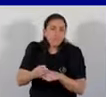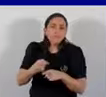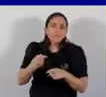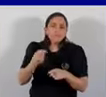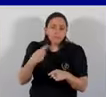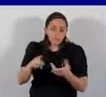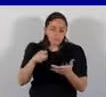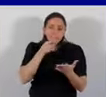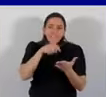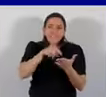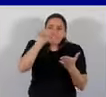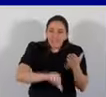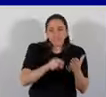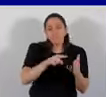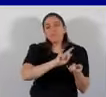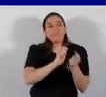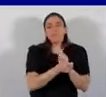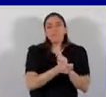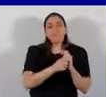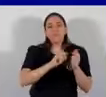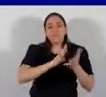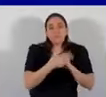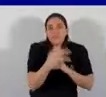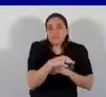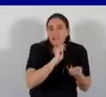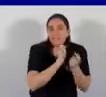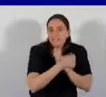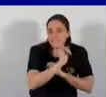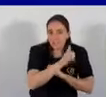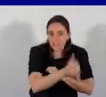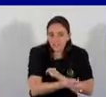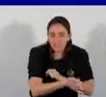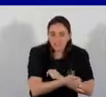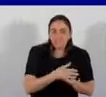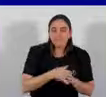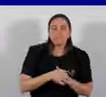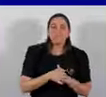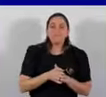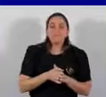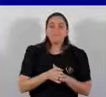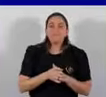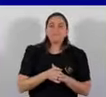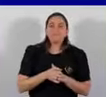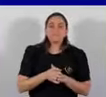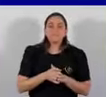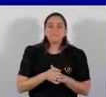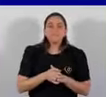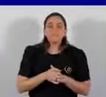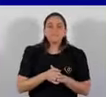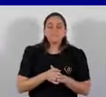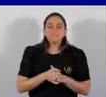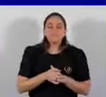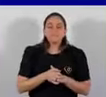I mean you can insult whatever you want But I mean they change the model, don't they?